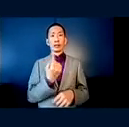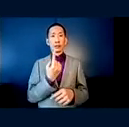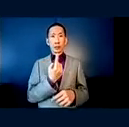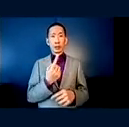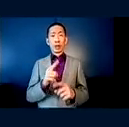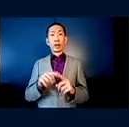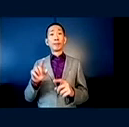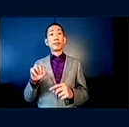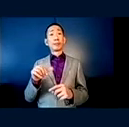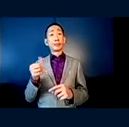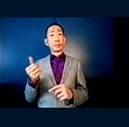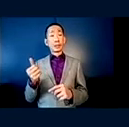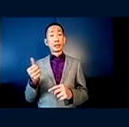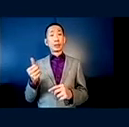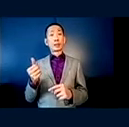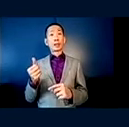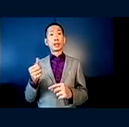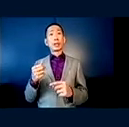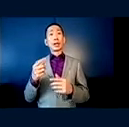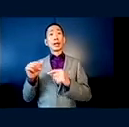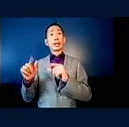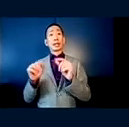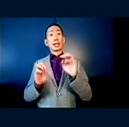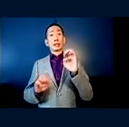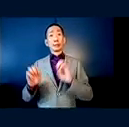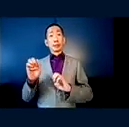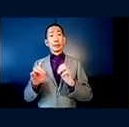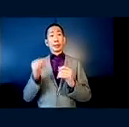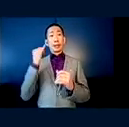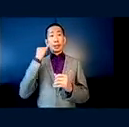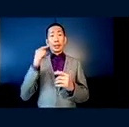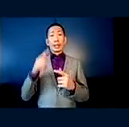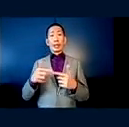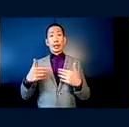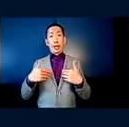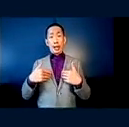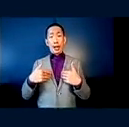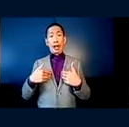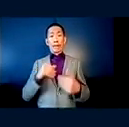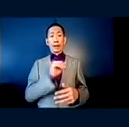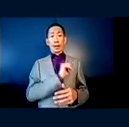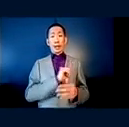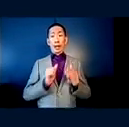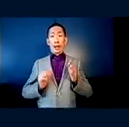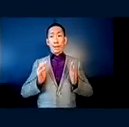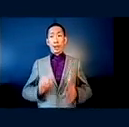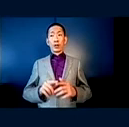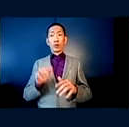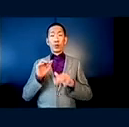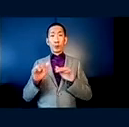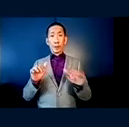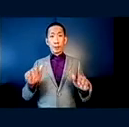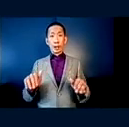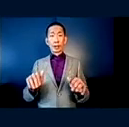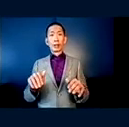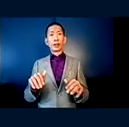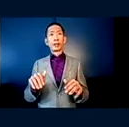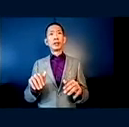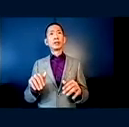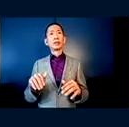NO EFFECT ON THEIR OWN. ON THE OTHER HAND, THE GOSSIP EXPERIMENT, THE IDEA OF HAVING IMMUNIZATION AMBASSADOR THAT ARE